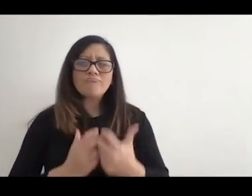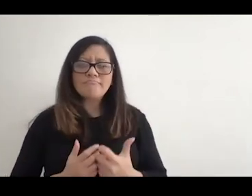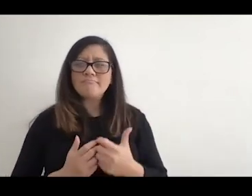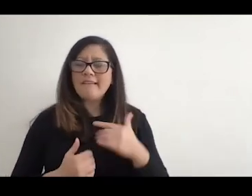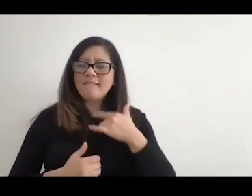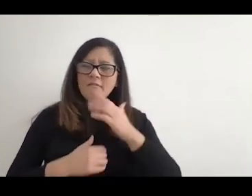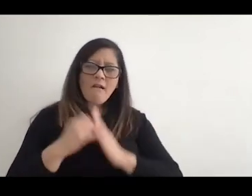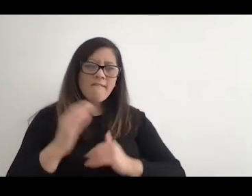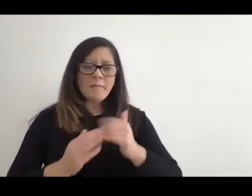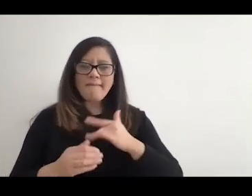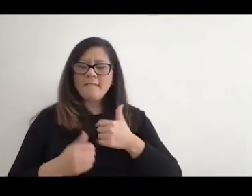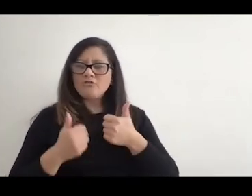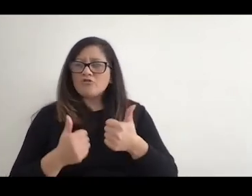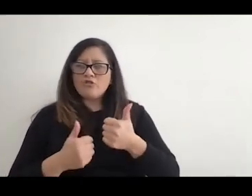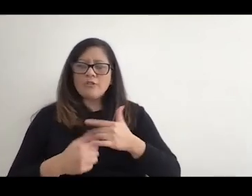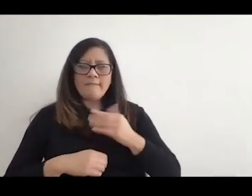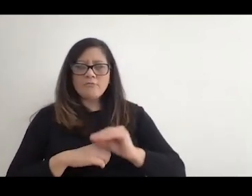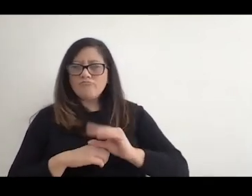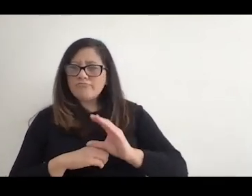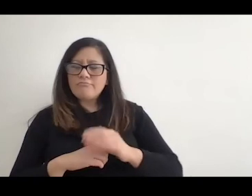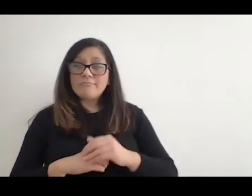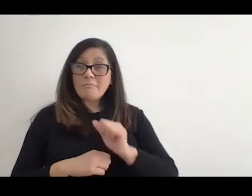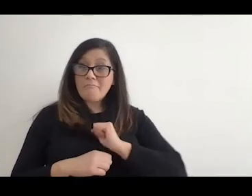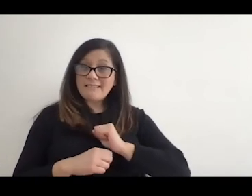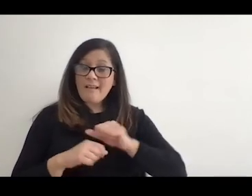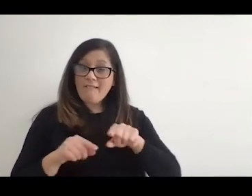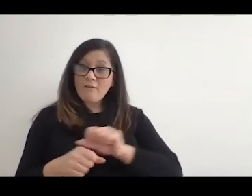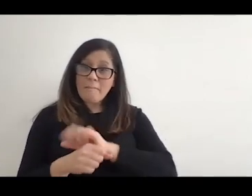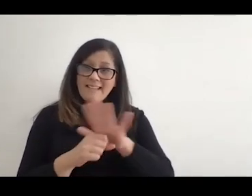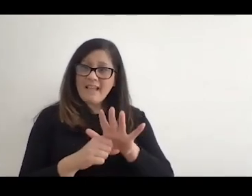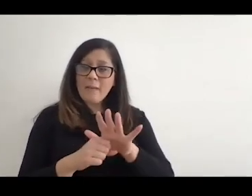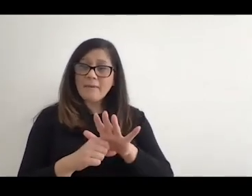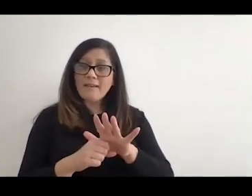I know for myself during the pandemic, you know getting dressed even on days like this.